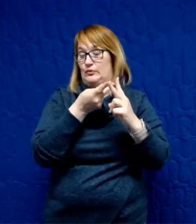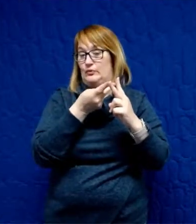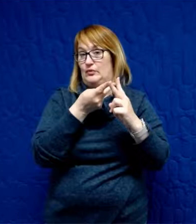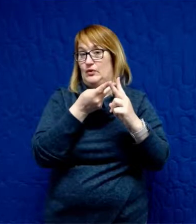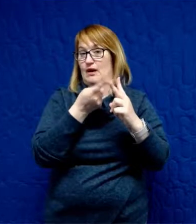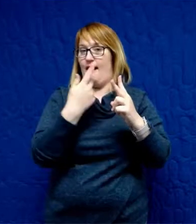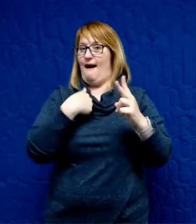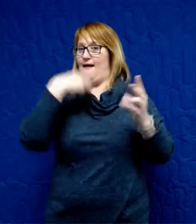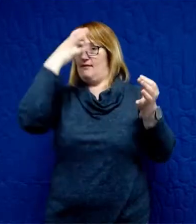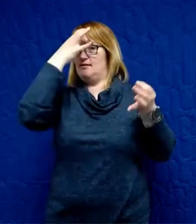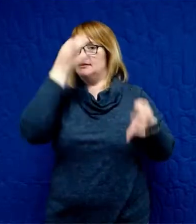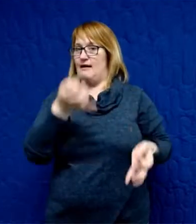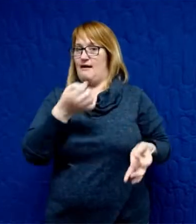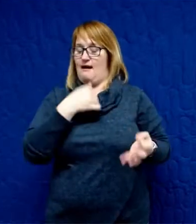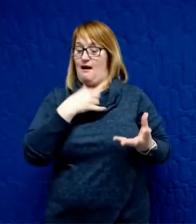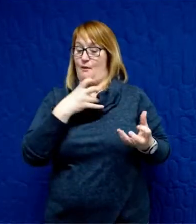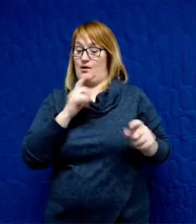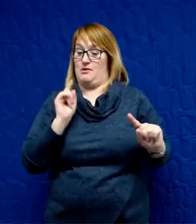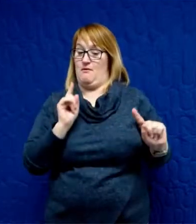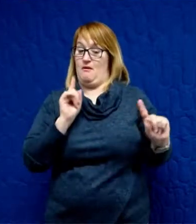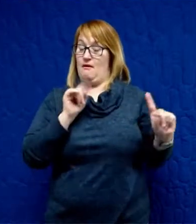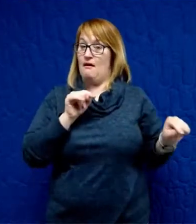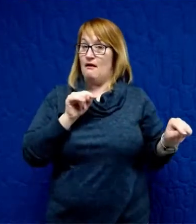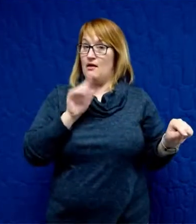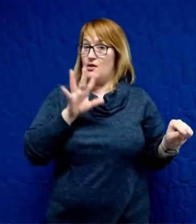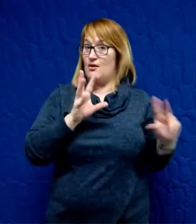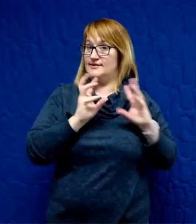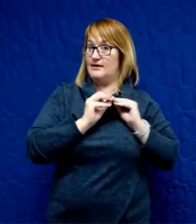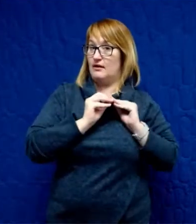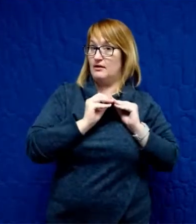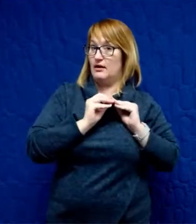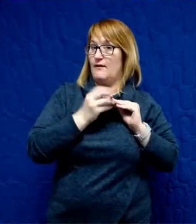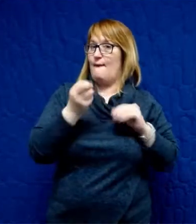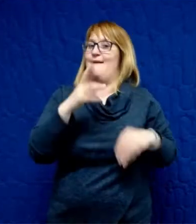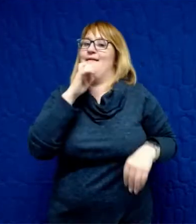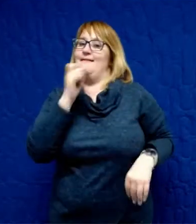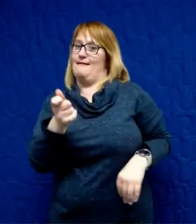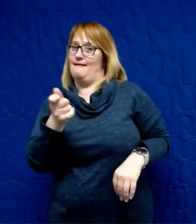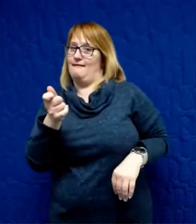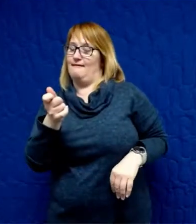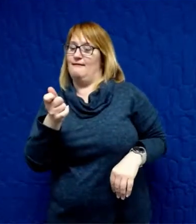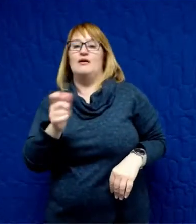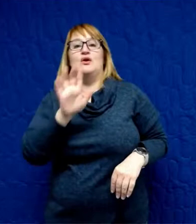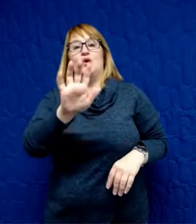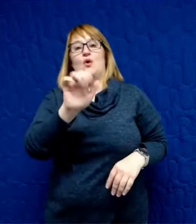decide whether or not I want to actually come to your session. So your abstract I